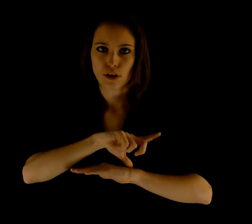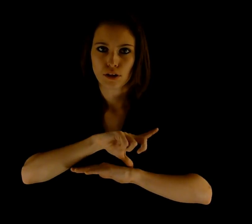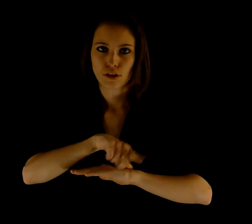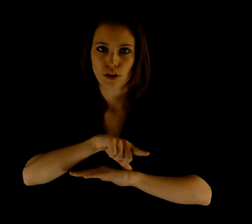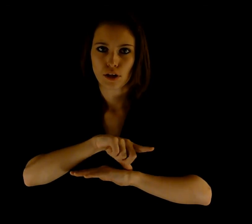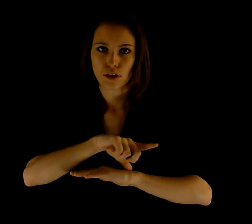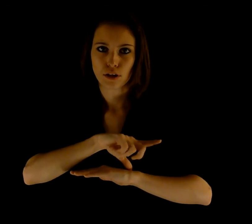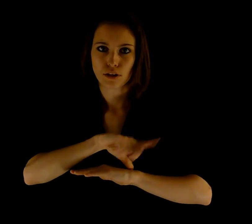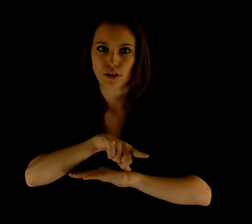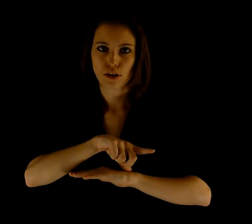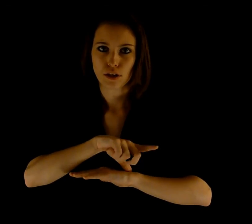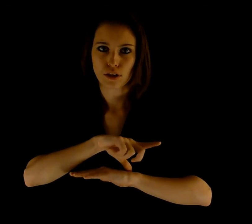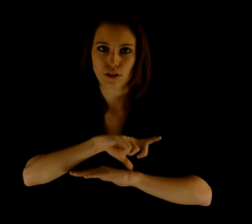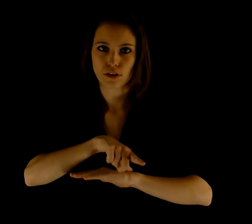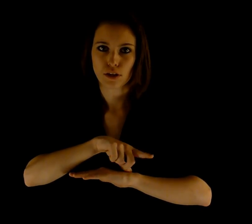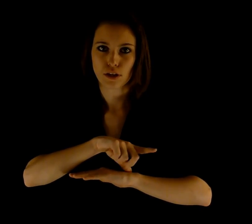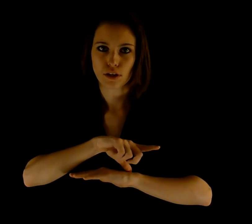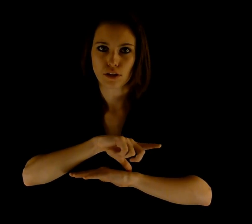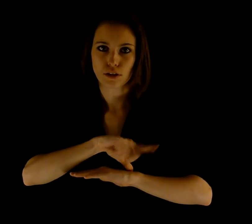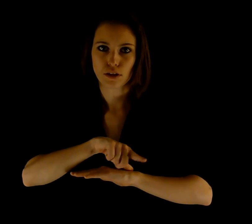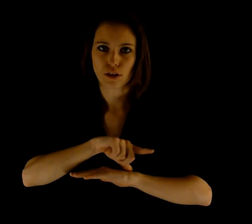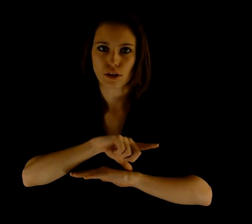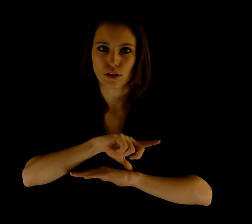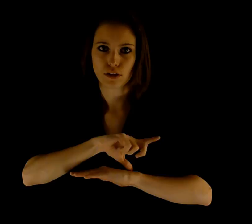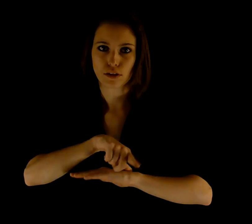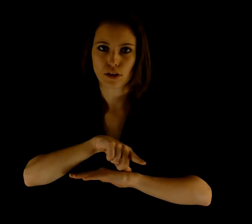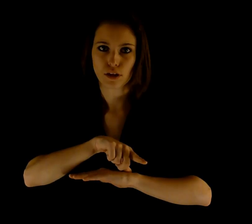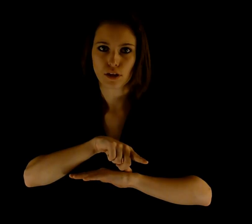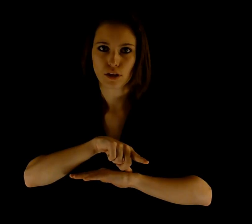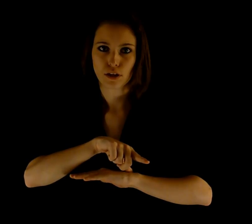TICK+++ Tick-tick-tick-tick-tick